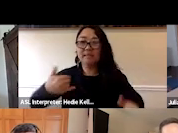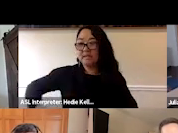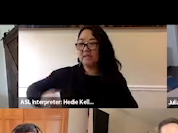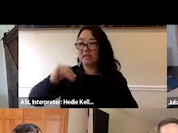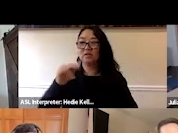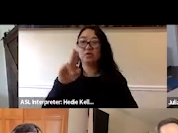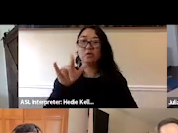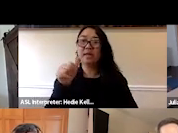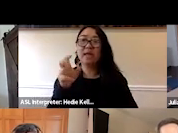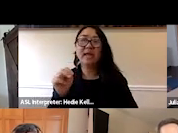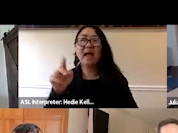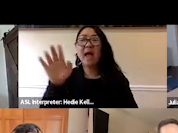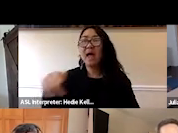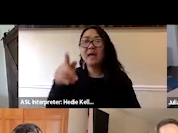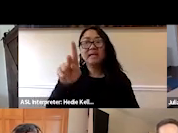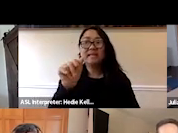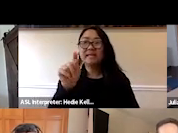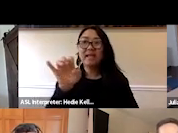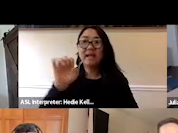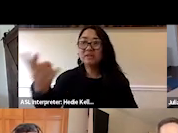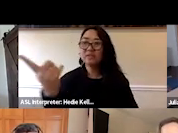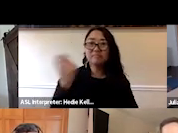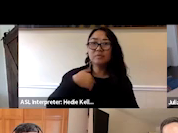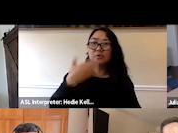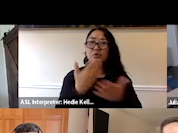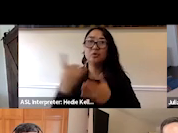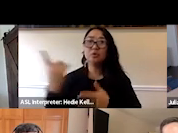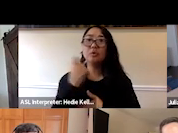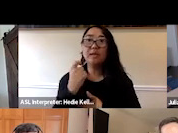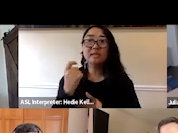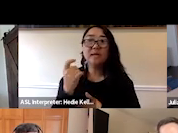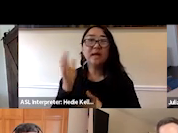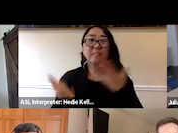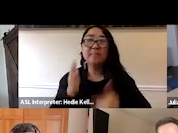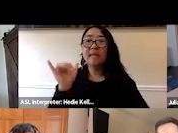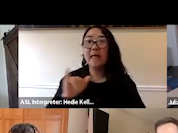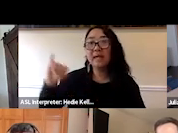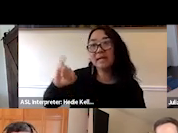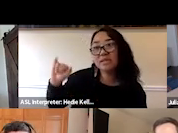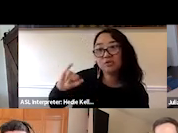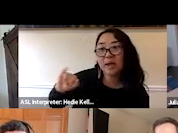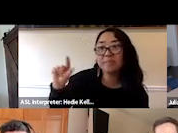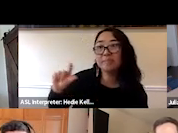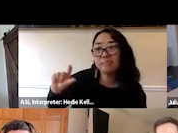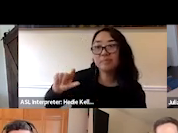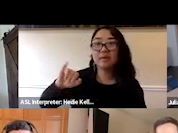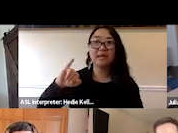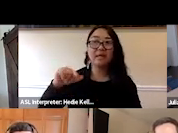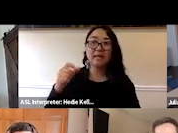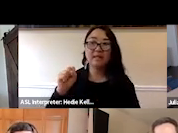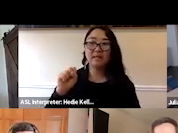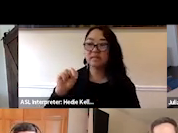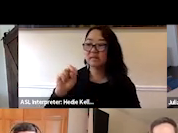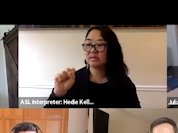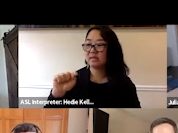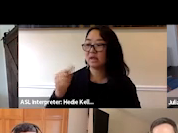Katie, because I think that let's say a place like Instagram, the links don't